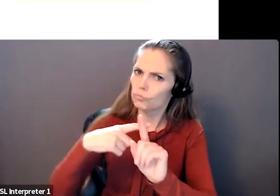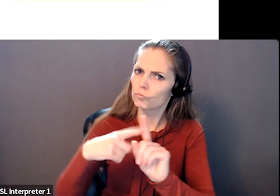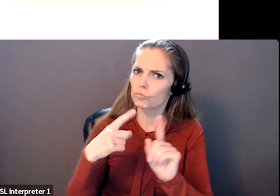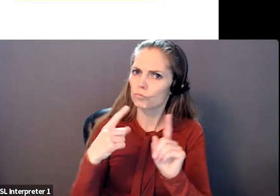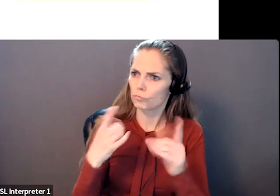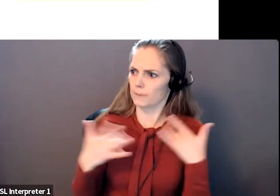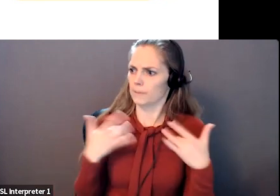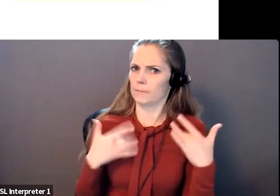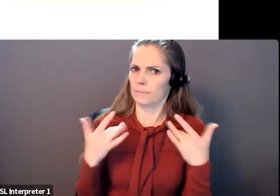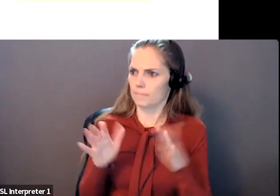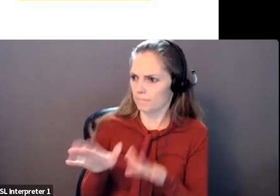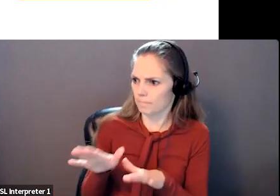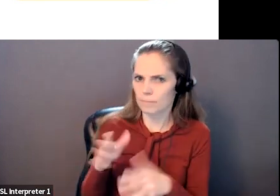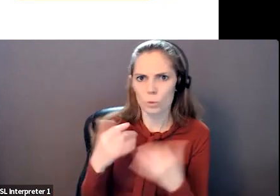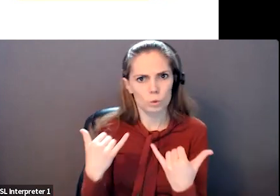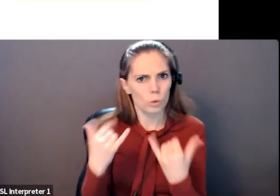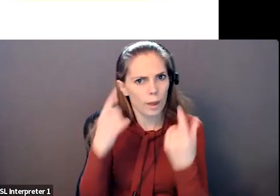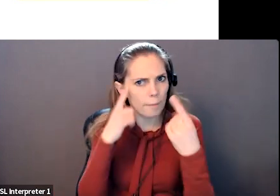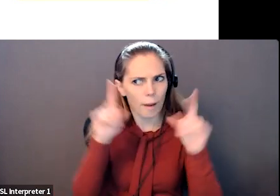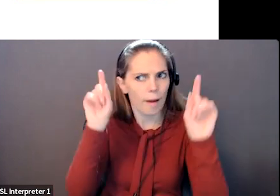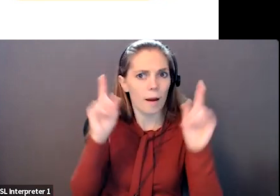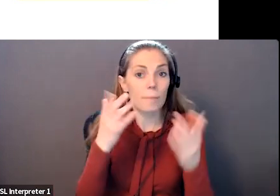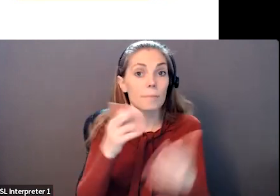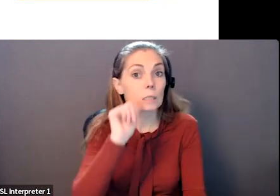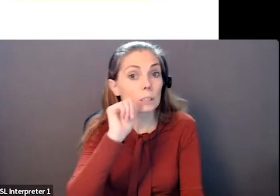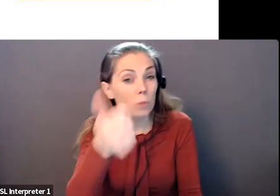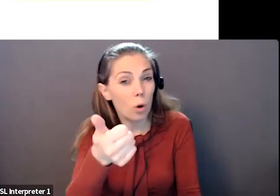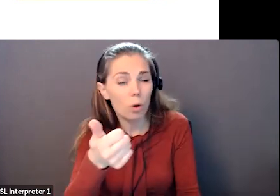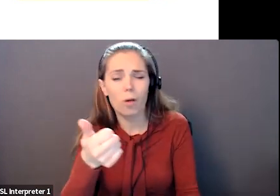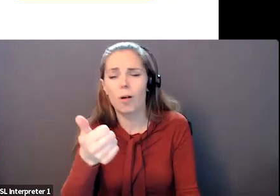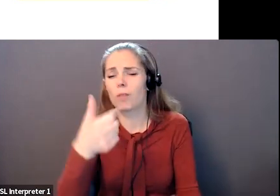day you don't have that milestone you did achieve it on one day. The collaboration is critically